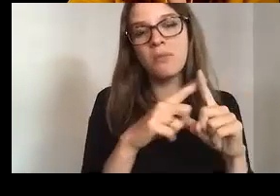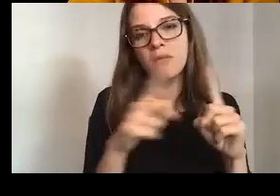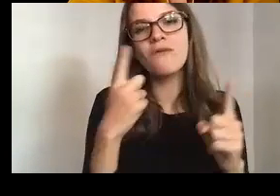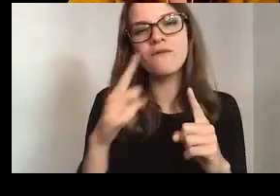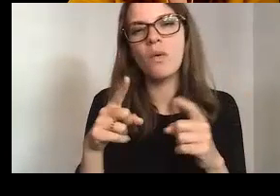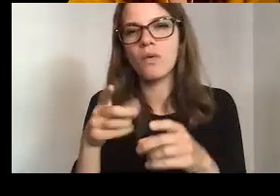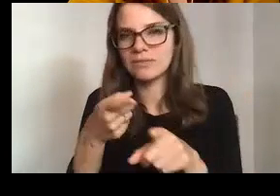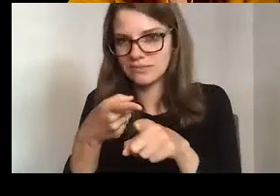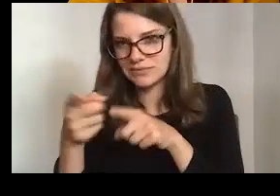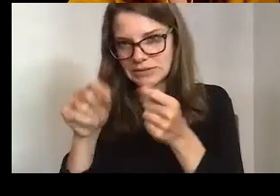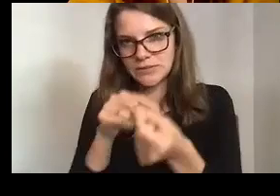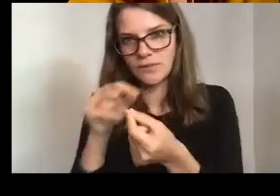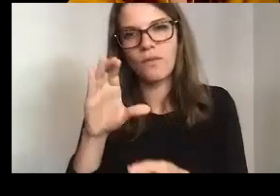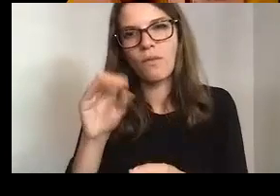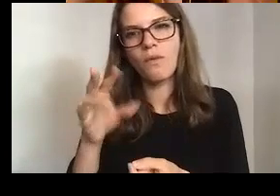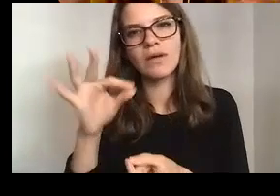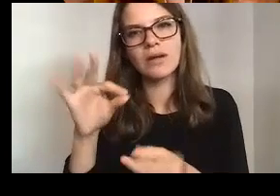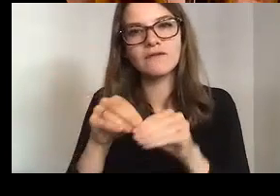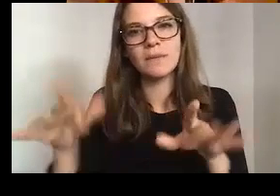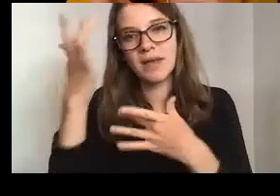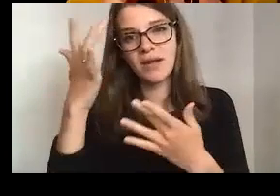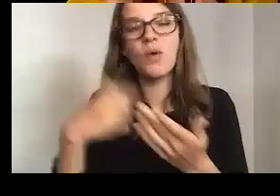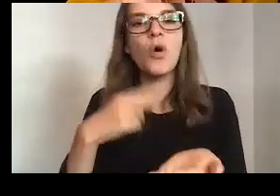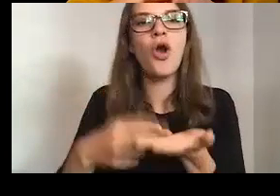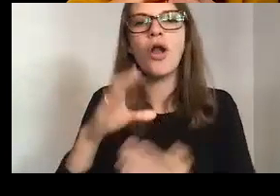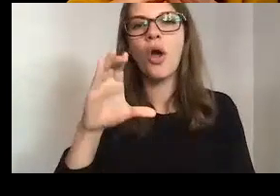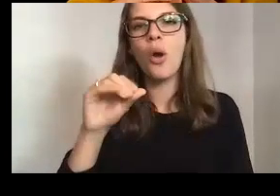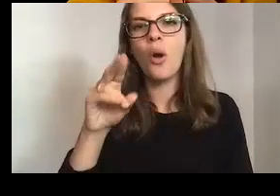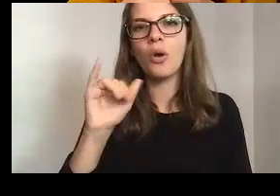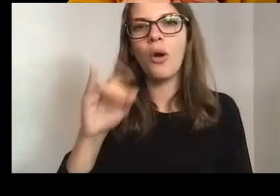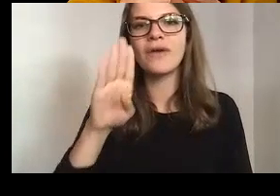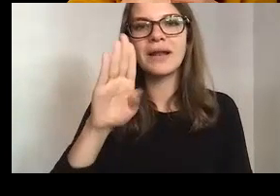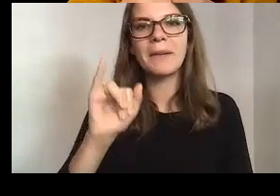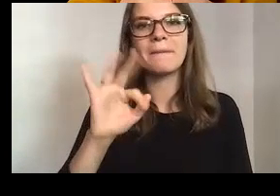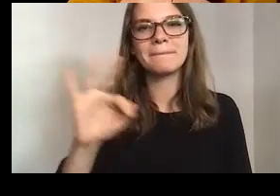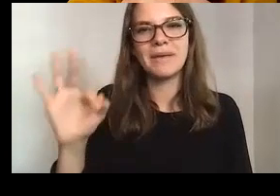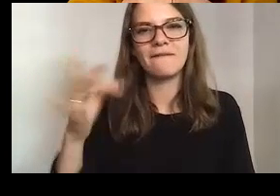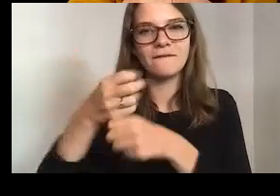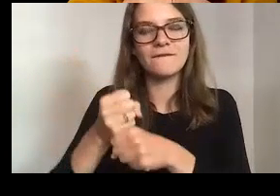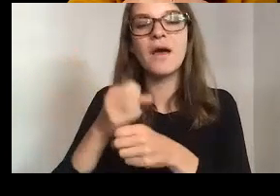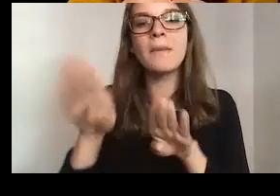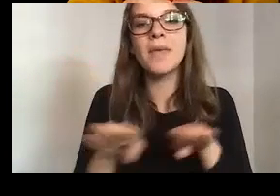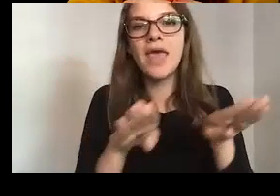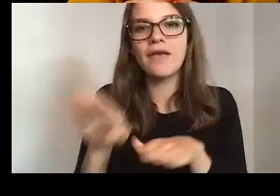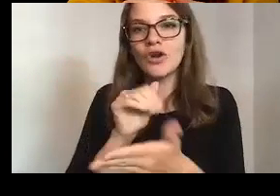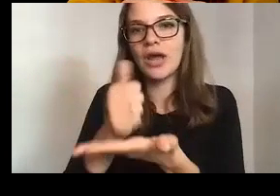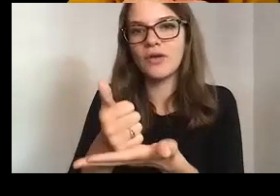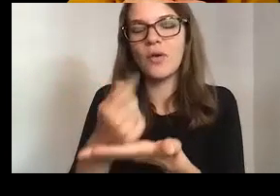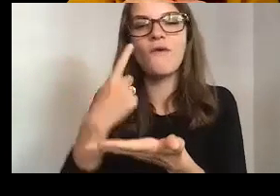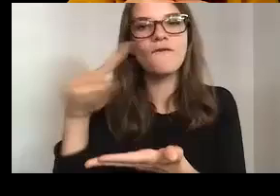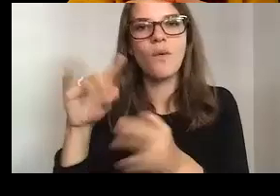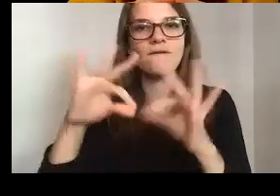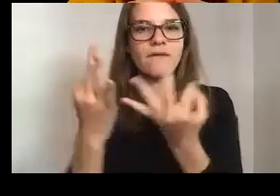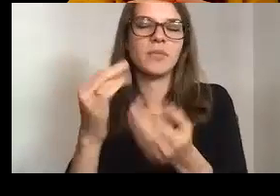this is we are we call it covid biff and biff is our behavior intervention for families program and